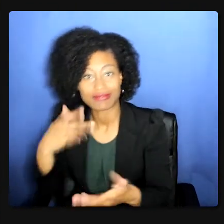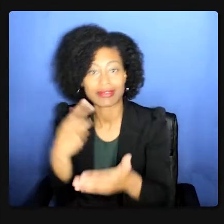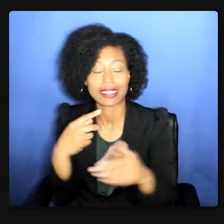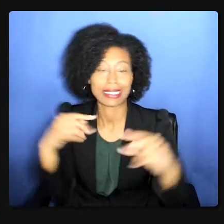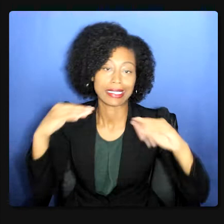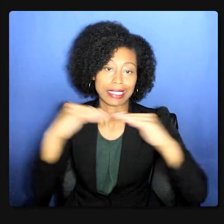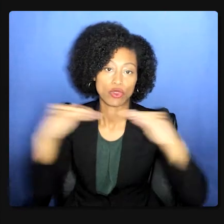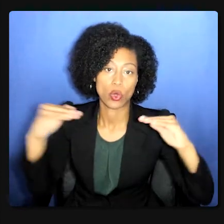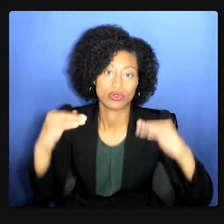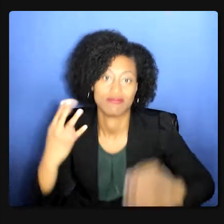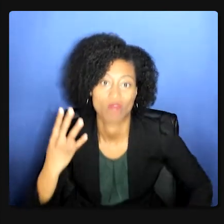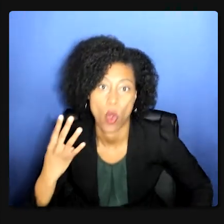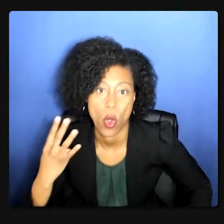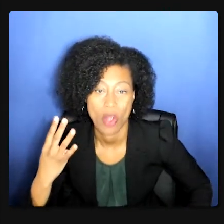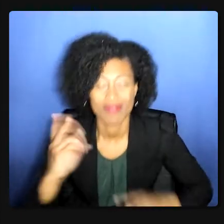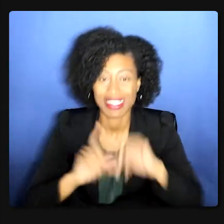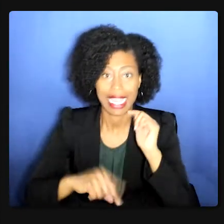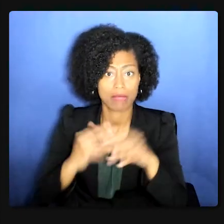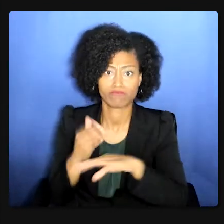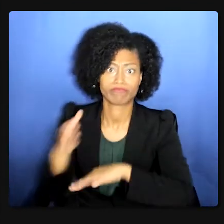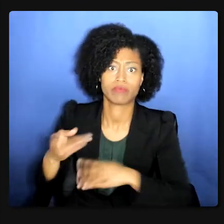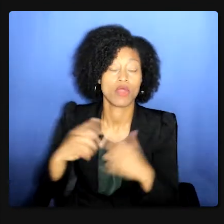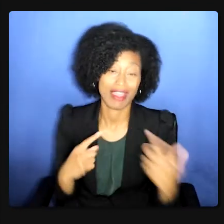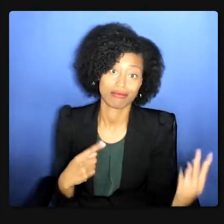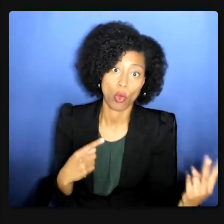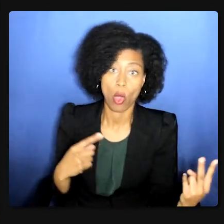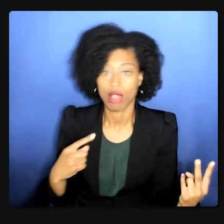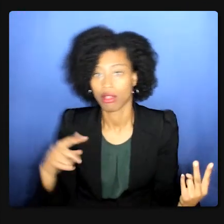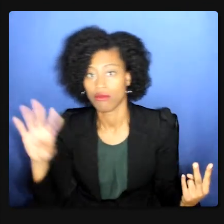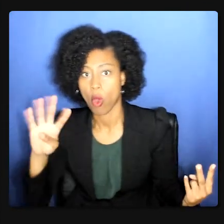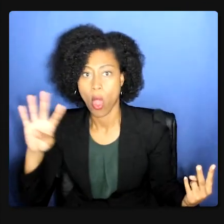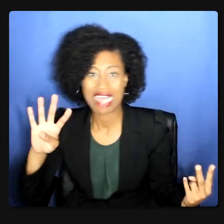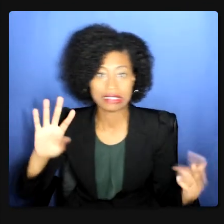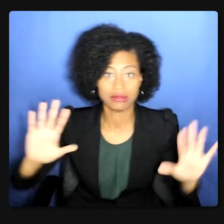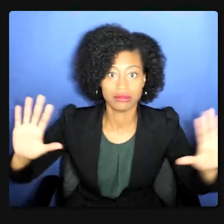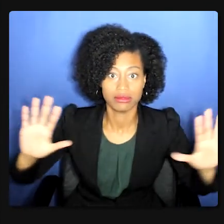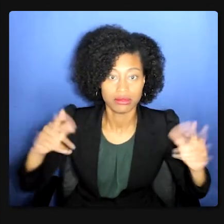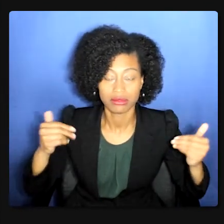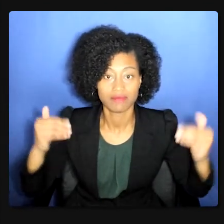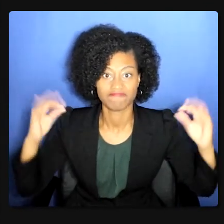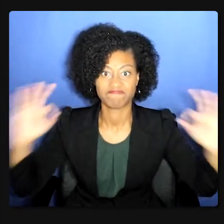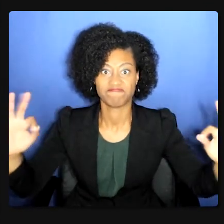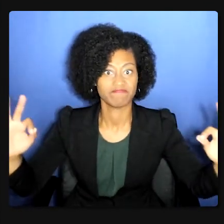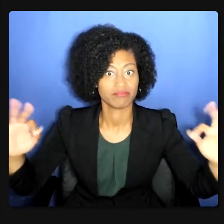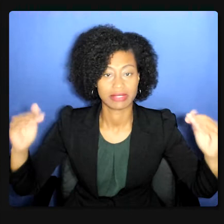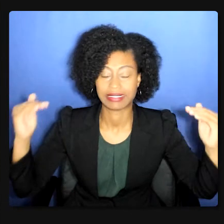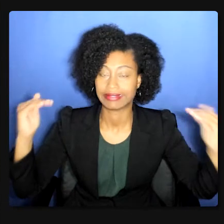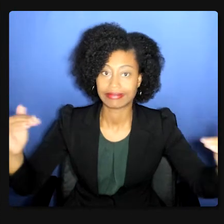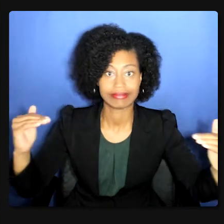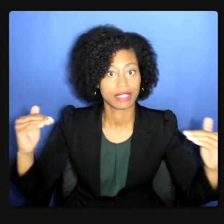[Dimitris] Exactly. You cannot satisfy the requirement of two because we have already four. [Amie] So when the game session ends,